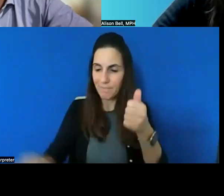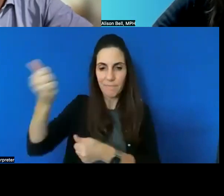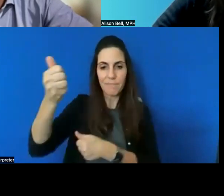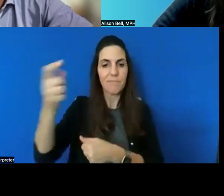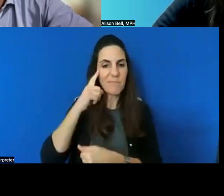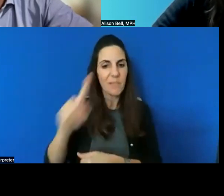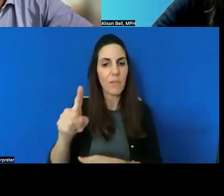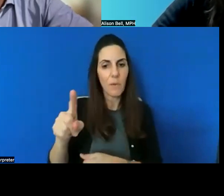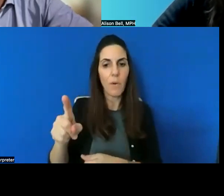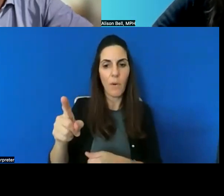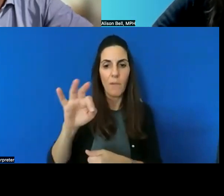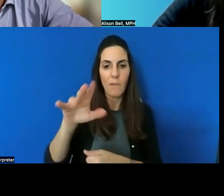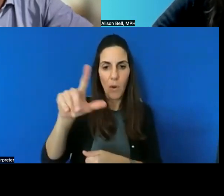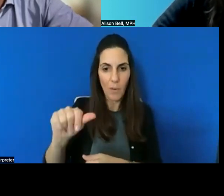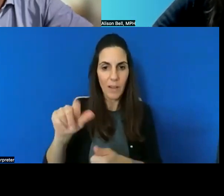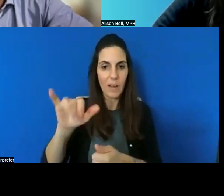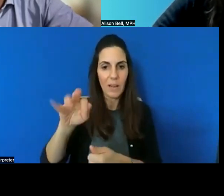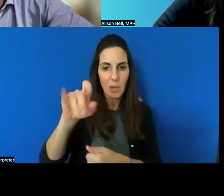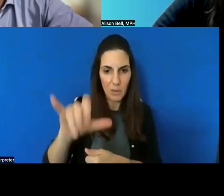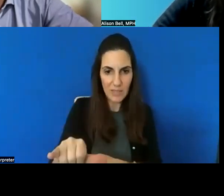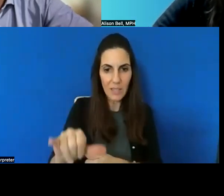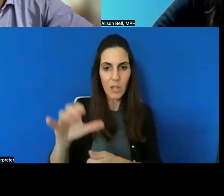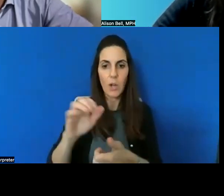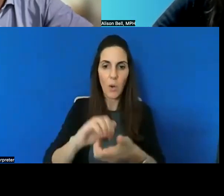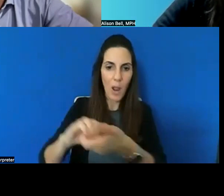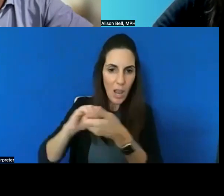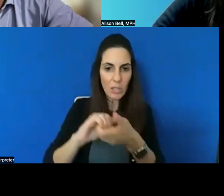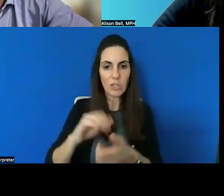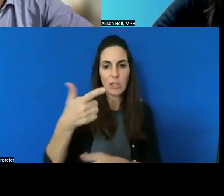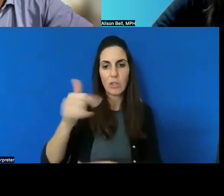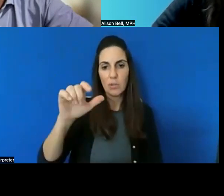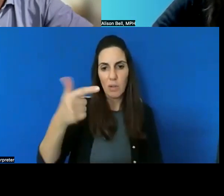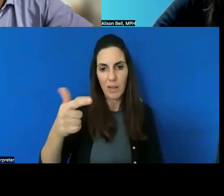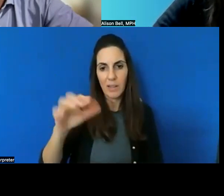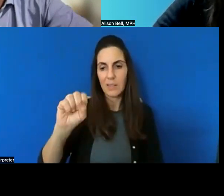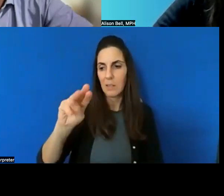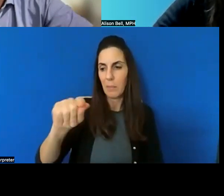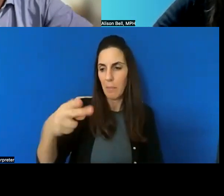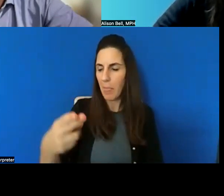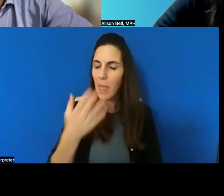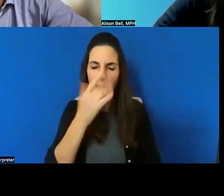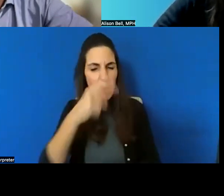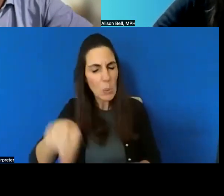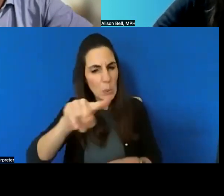Coalition Greg Smith hi Greg hi everyone thank you all for taking some time of your day today to